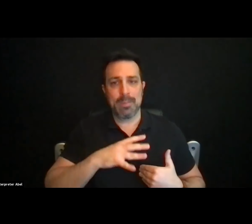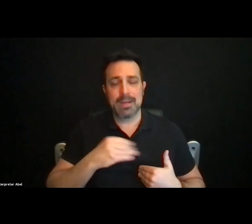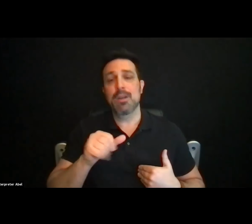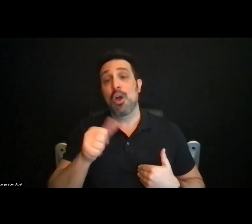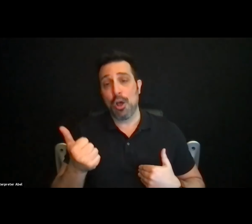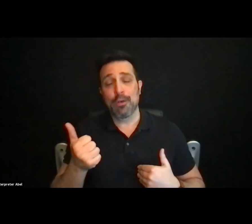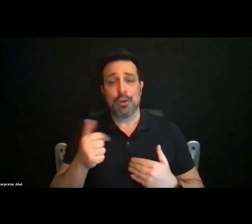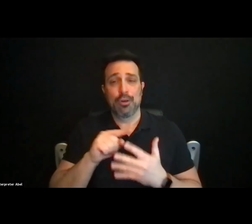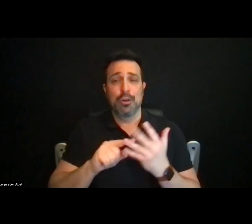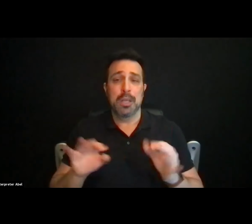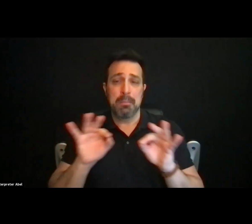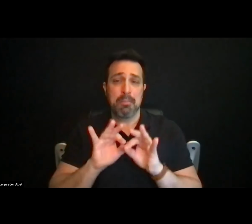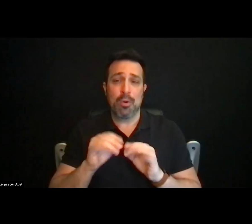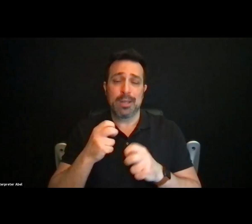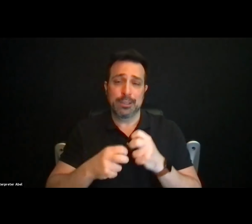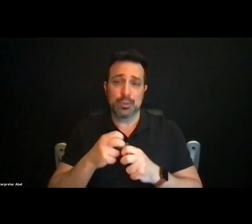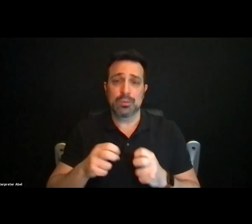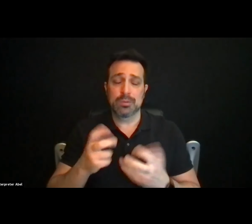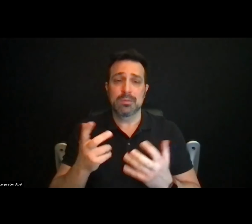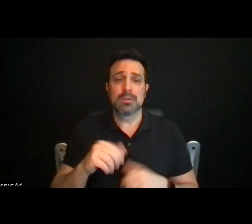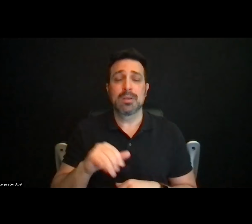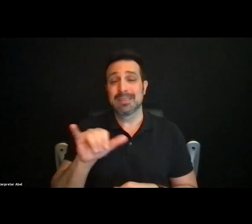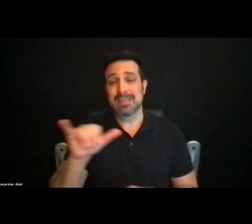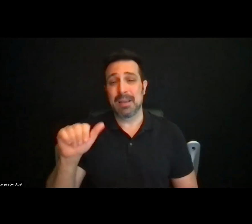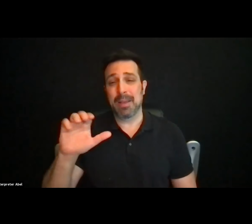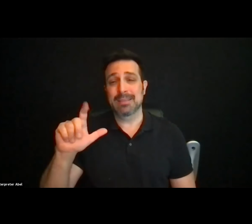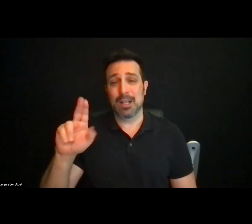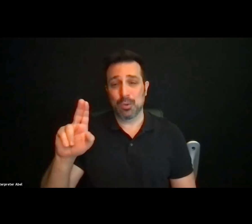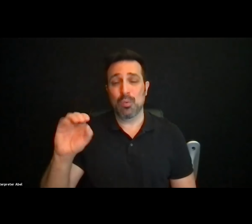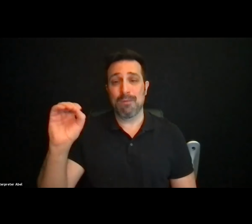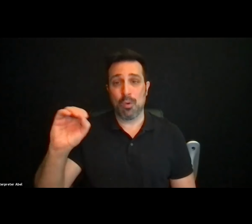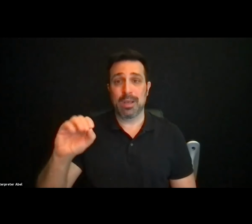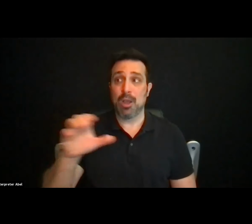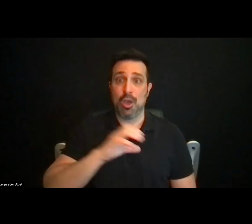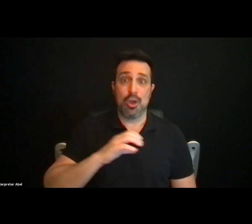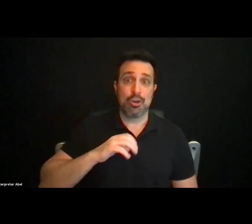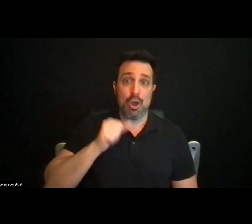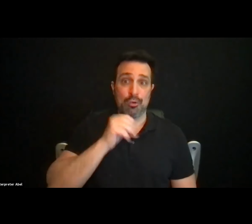and immigration and customs enforcement. To protect choice and the bodily